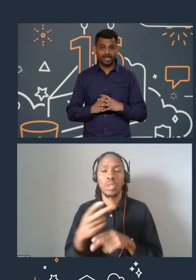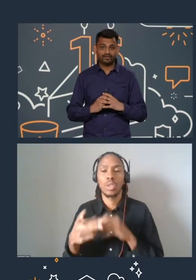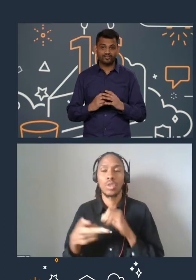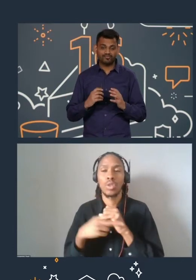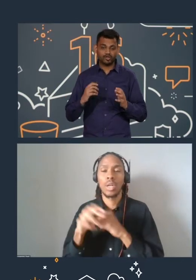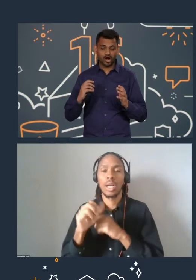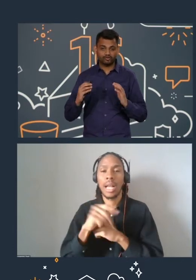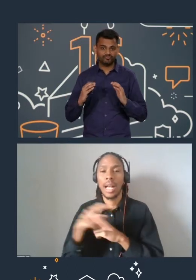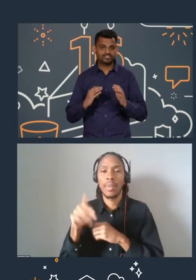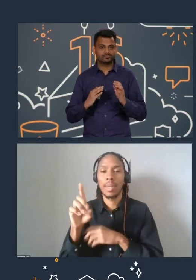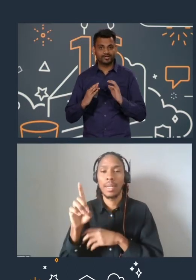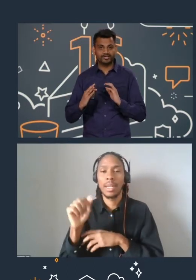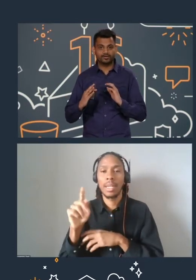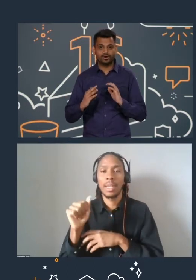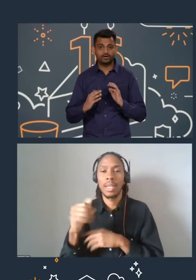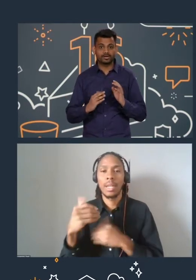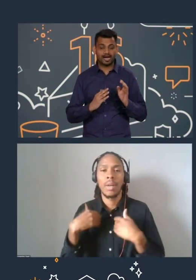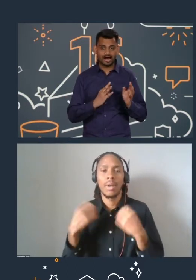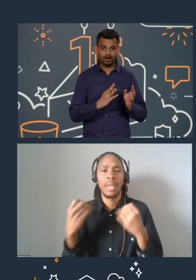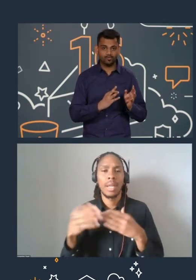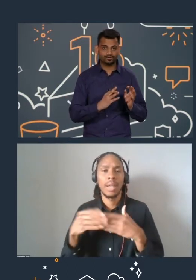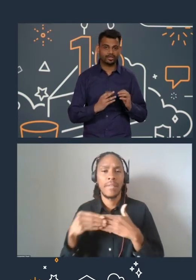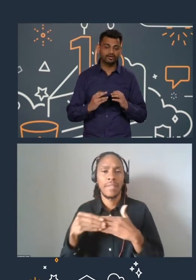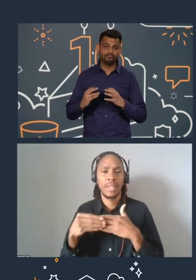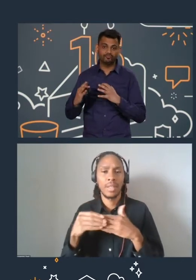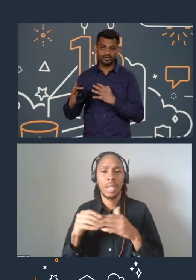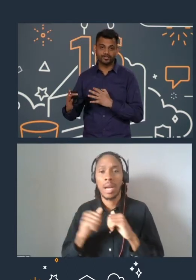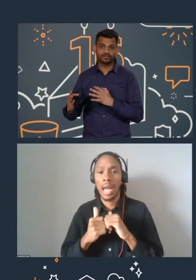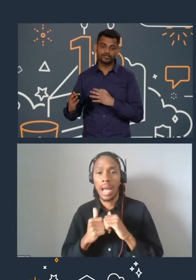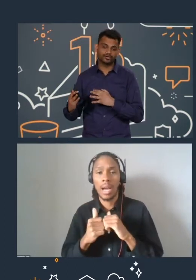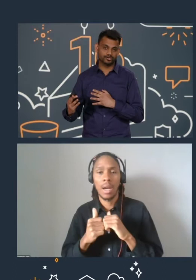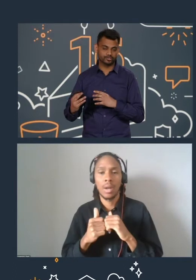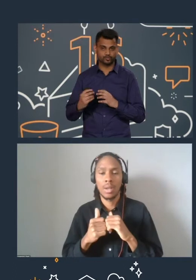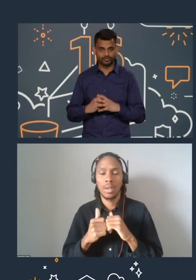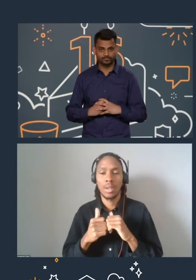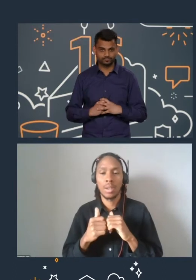And we have a lot of flexibility on how and where you can restore them.